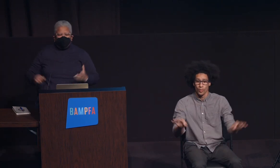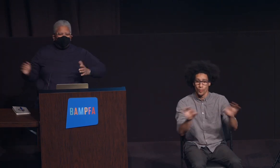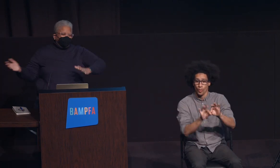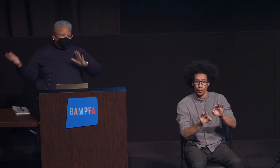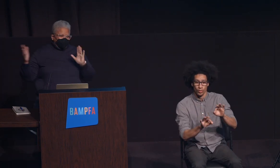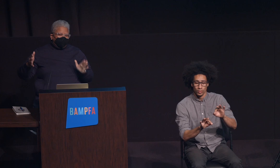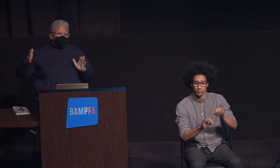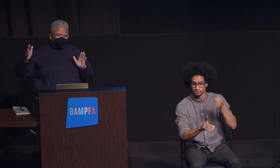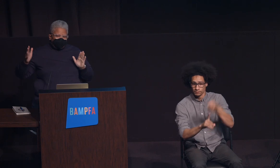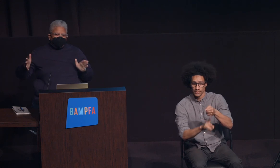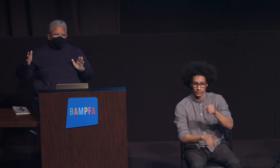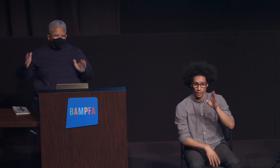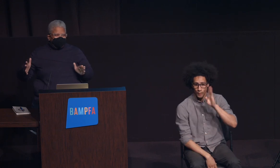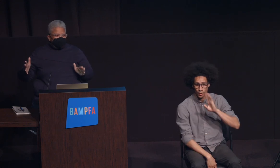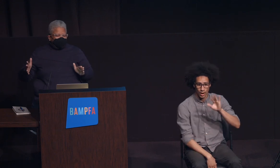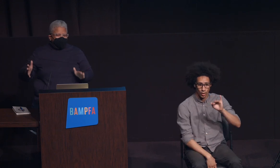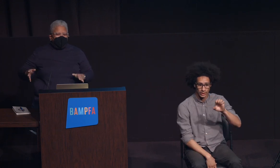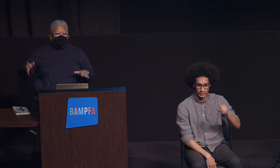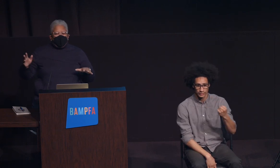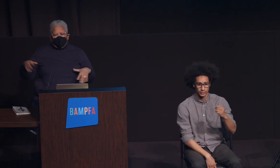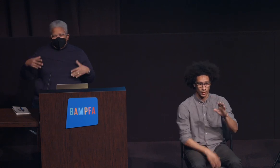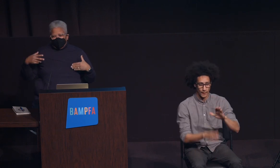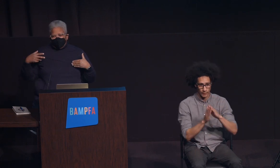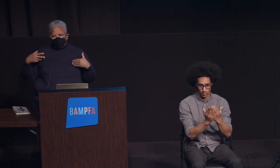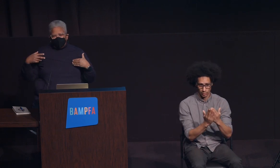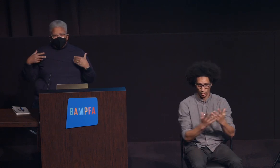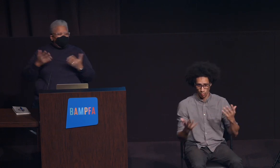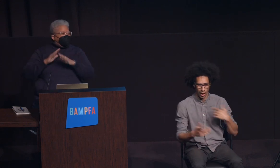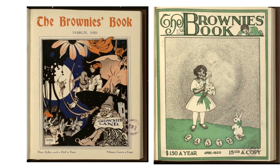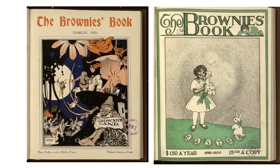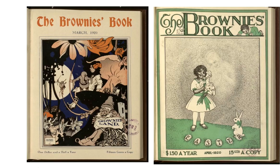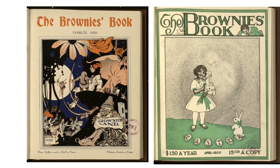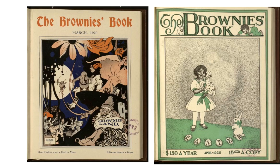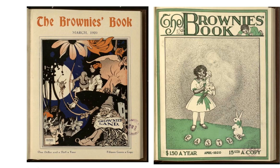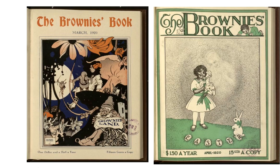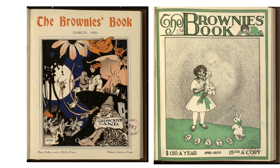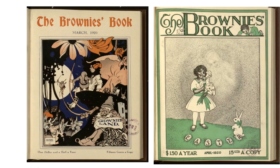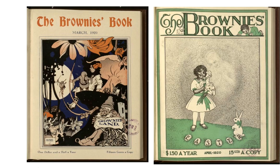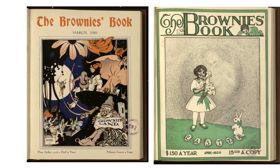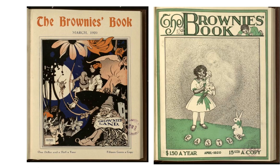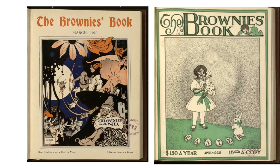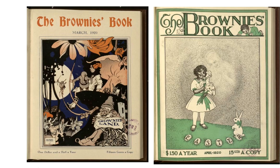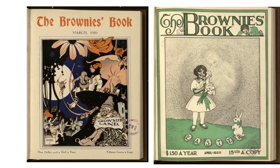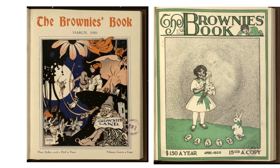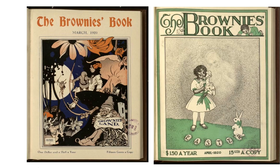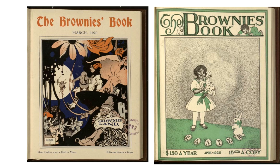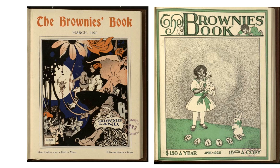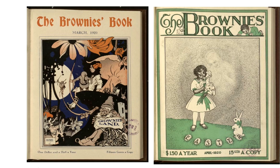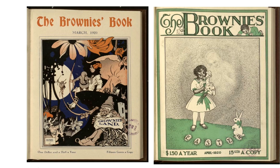and I didn't include more interior images. I could have gone really far with this, but I didn't want to.